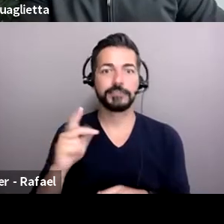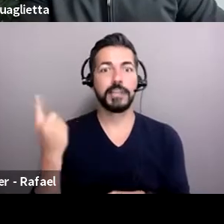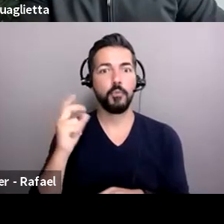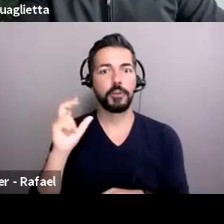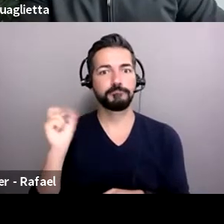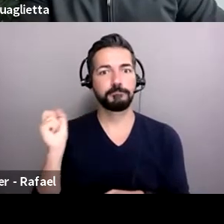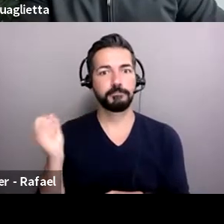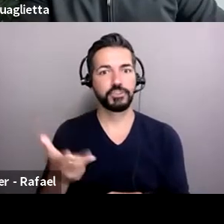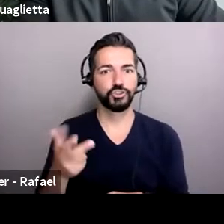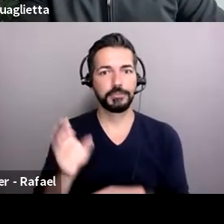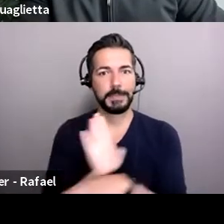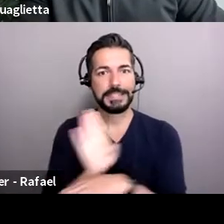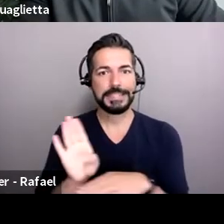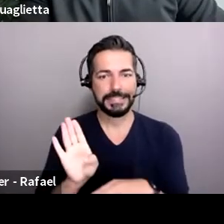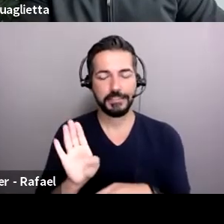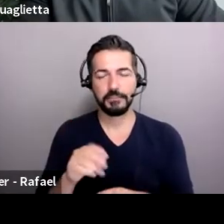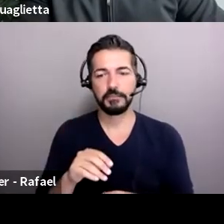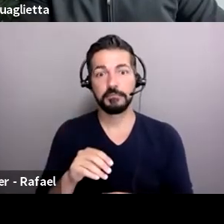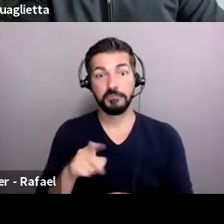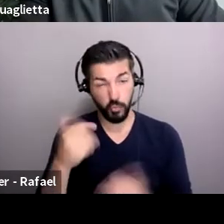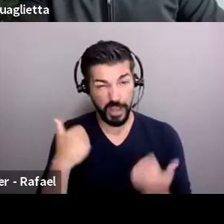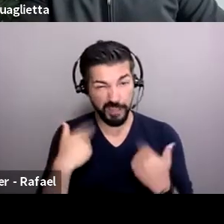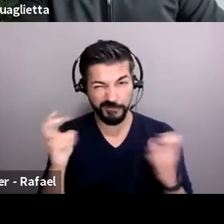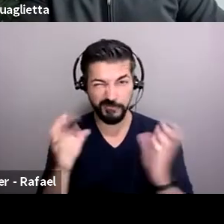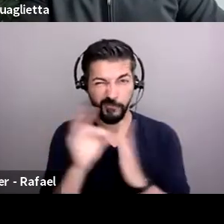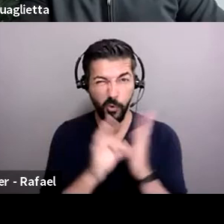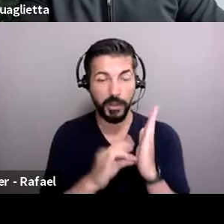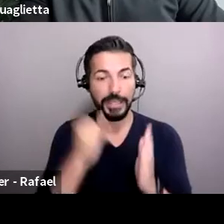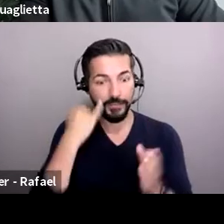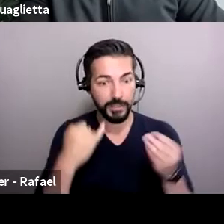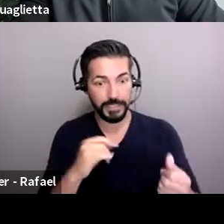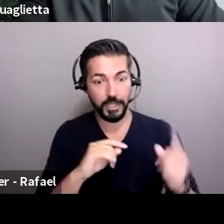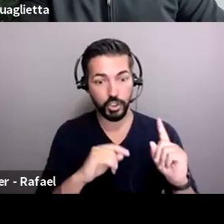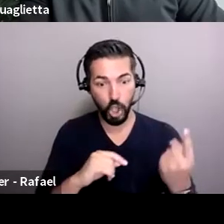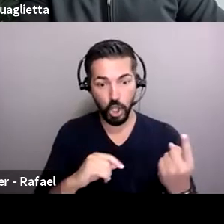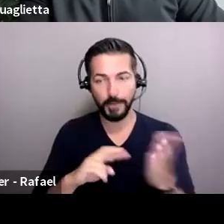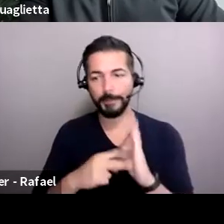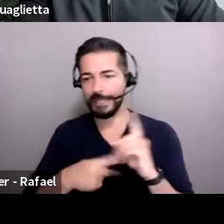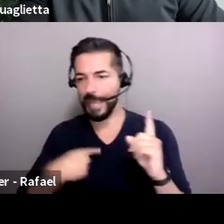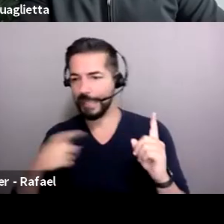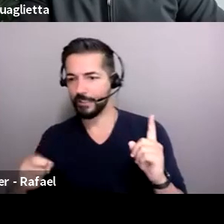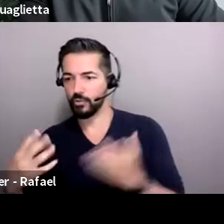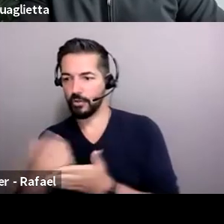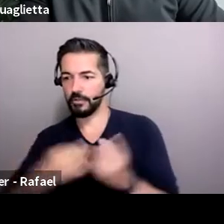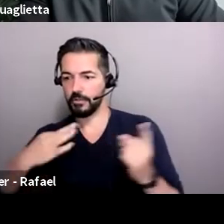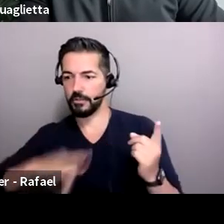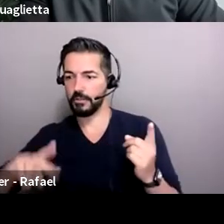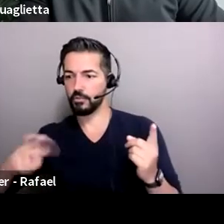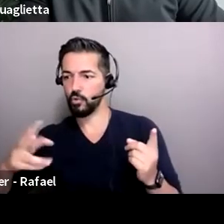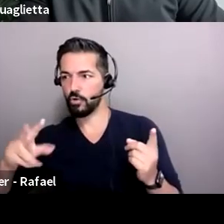Is there, like, a formula? That okay. If I'm going to spend a dollar, I need to make two dollars or a dollar 50. Is there some kind of formula or something that the folks